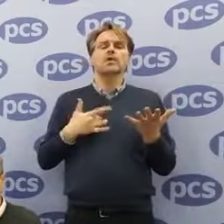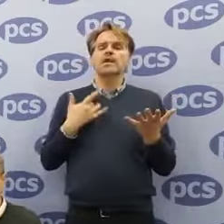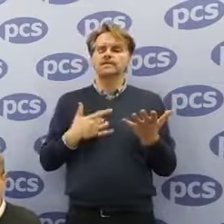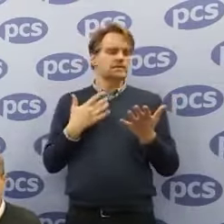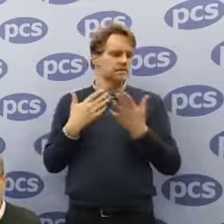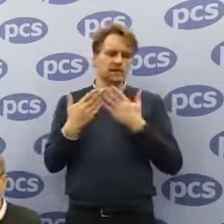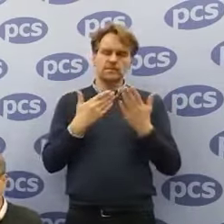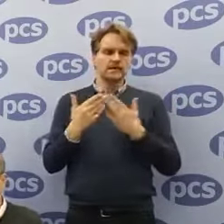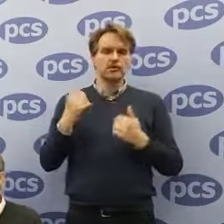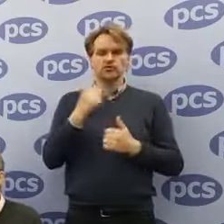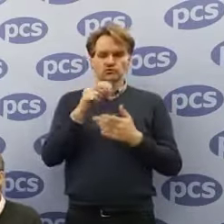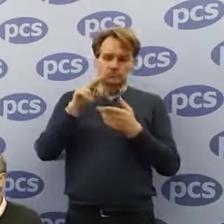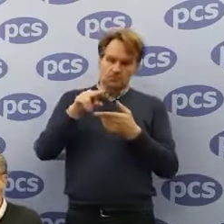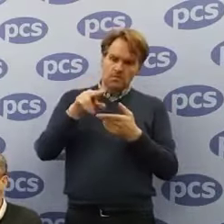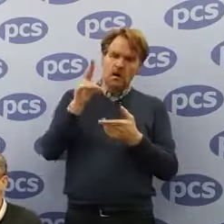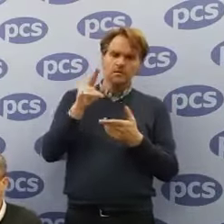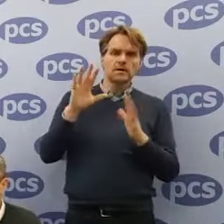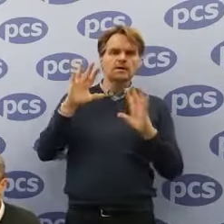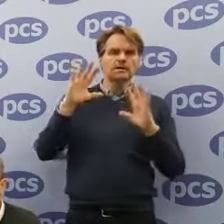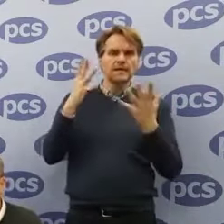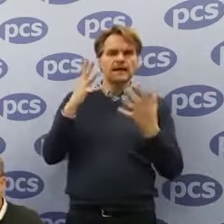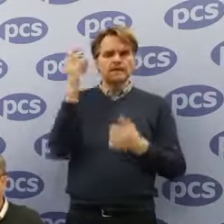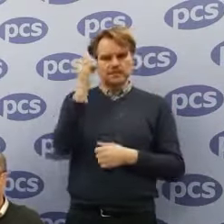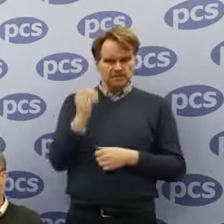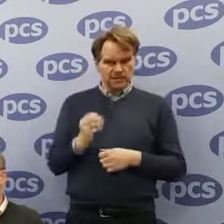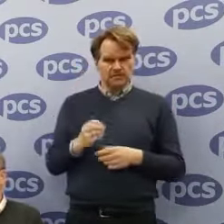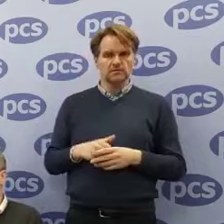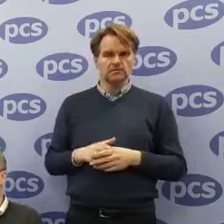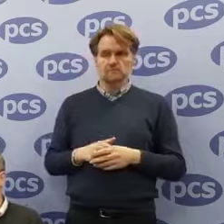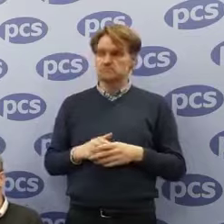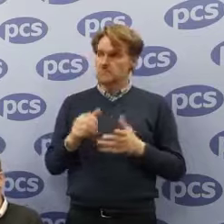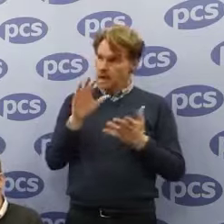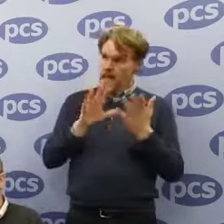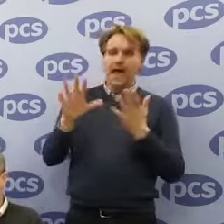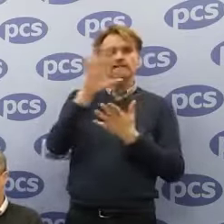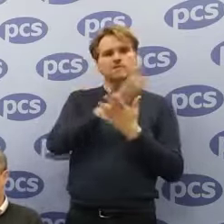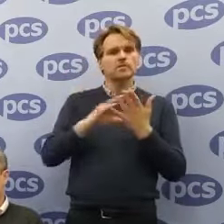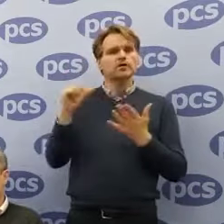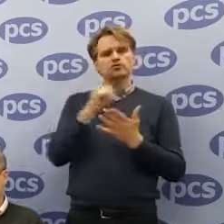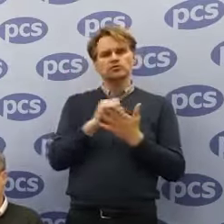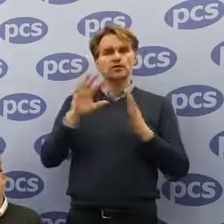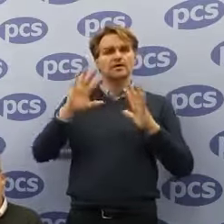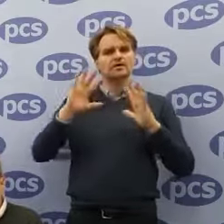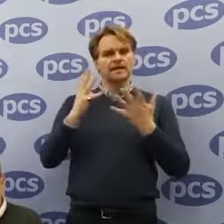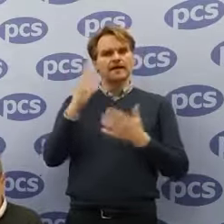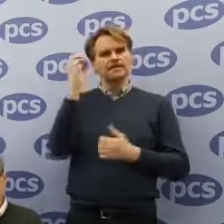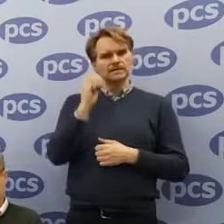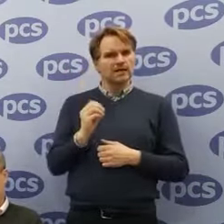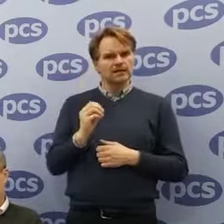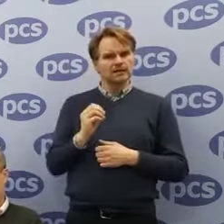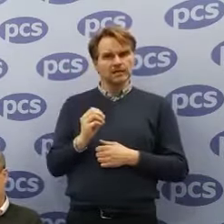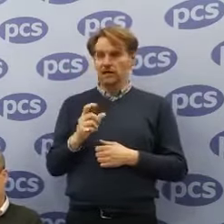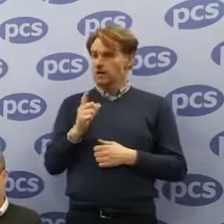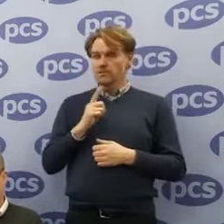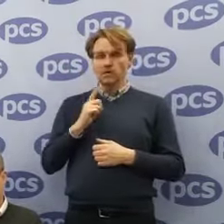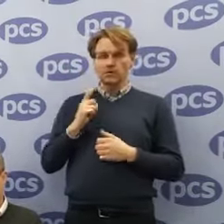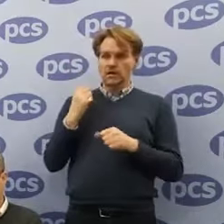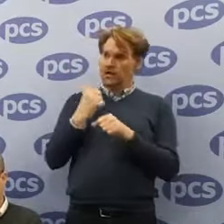that's that's the first thing to get across that everybody deserves 10% that's because you've lost more than 10% because of what the government has done